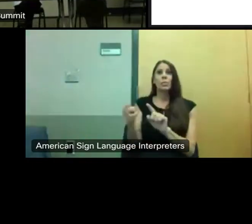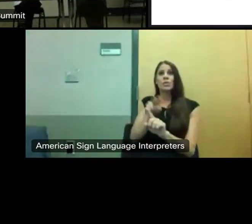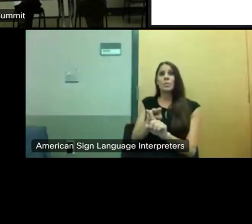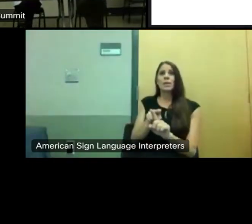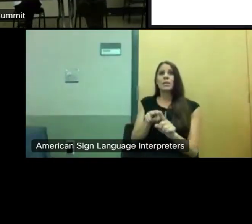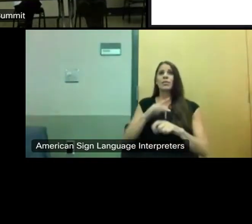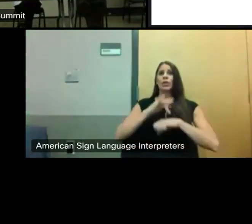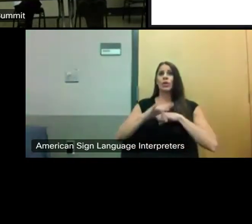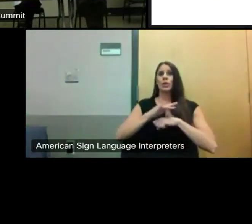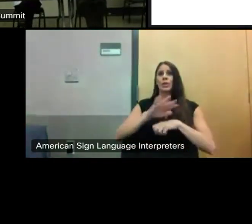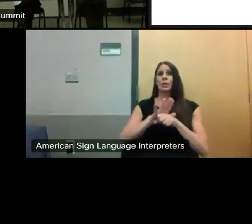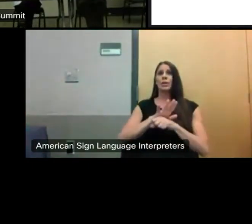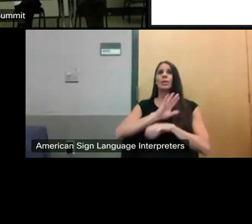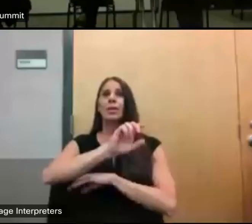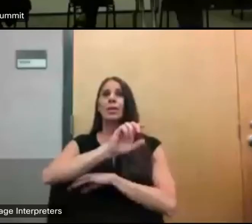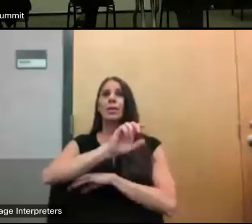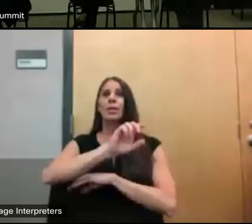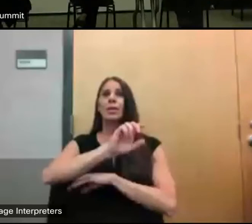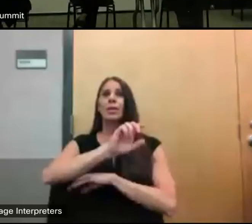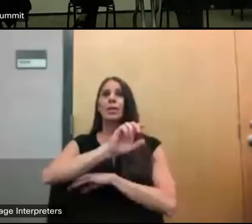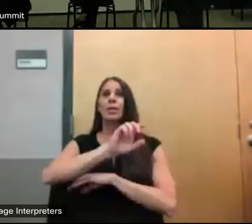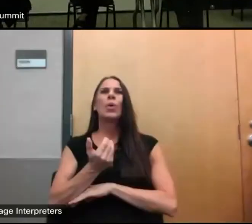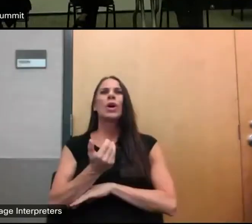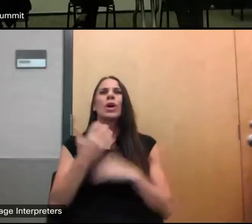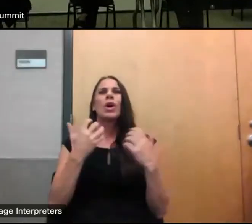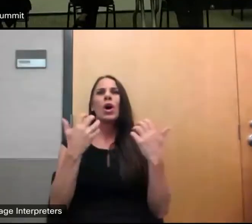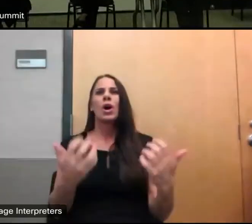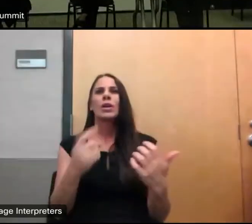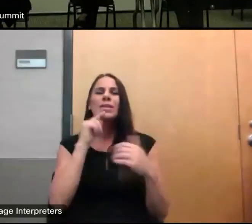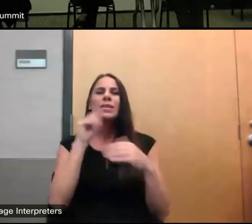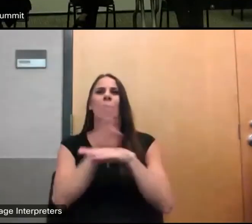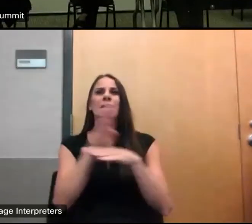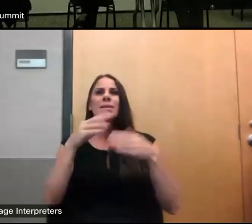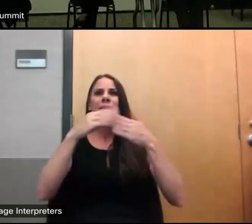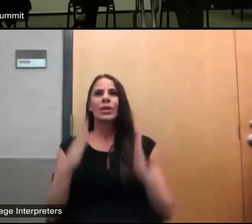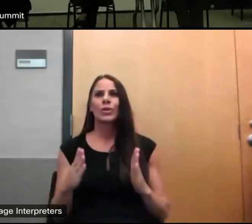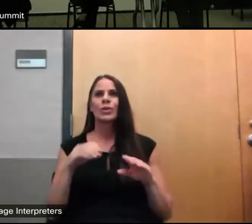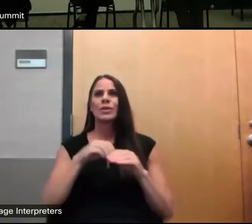our, our key audiences are our business leaders in the community and so we were, we were working